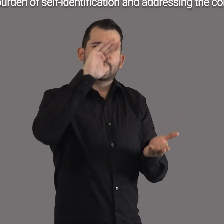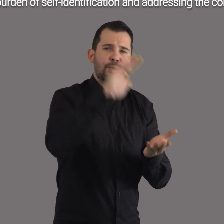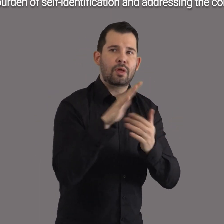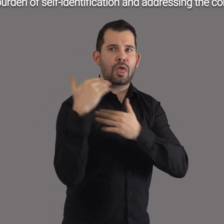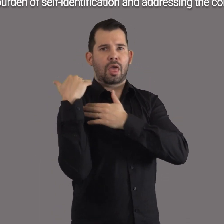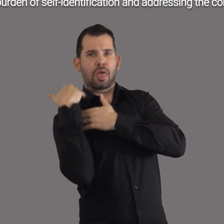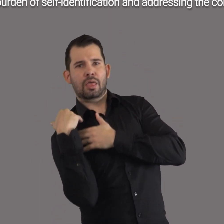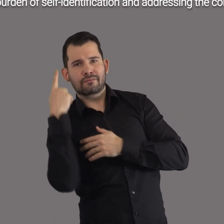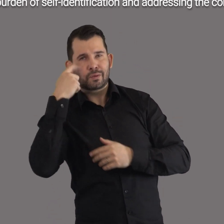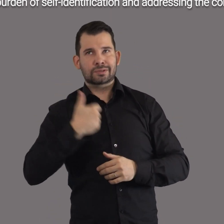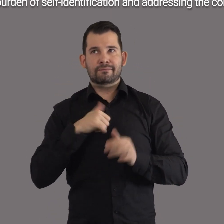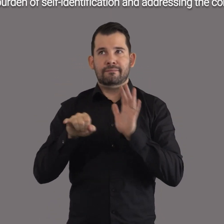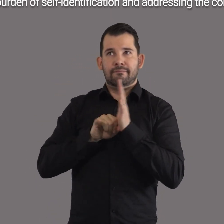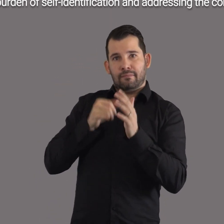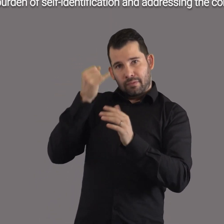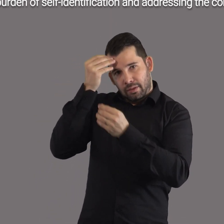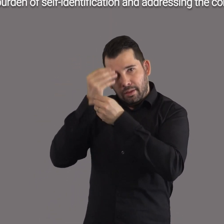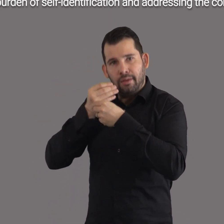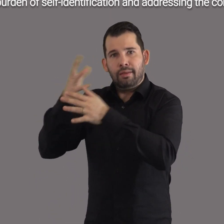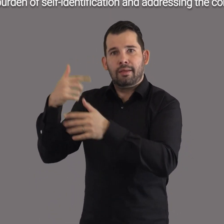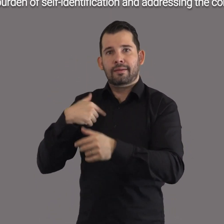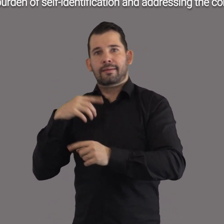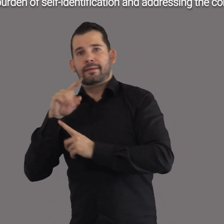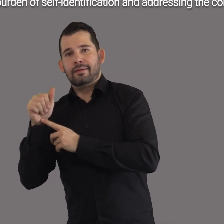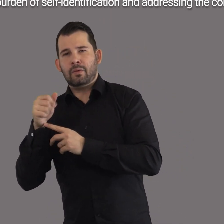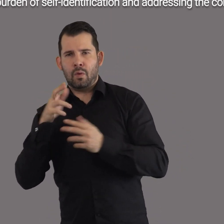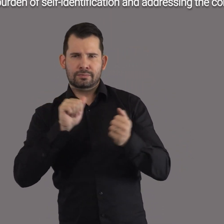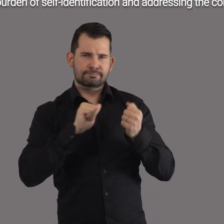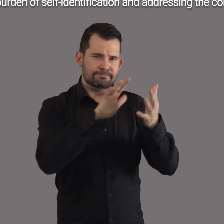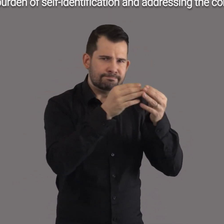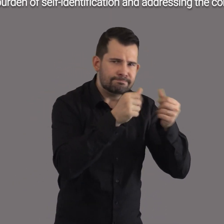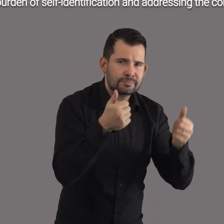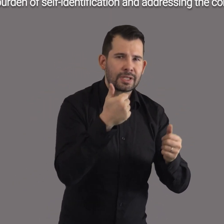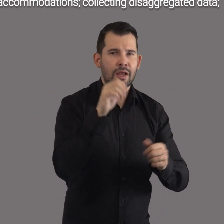place to ease the burden of self-identification and addressing the concept of colliding